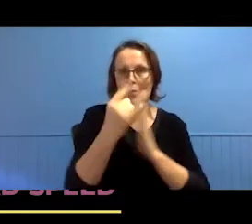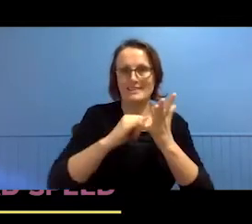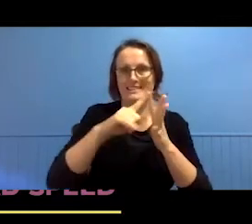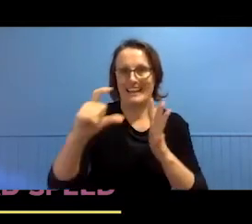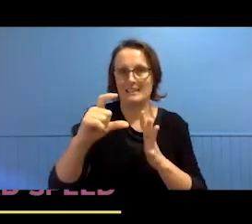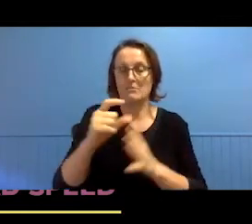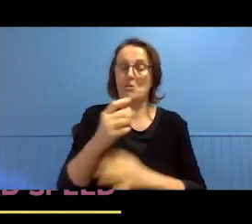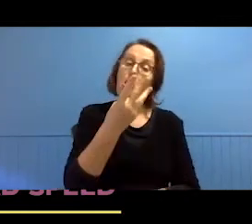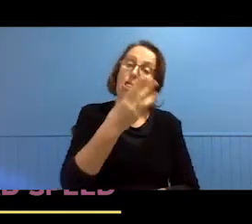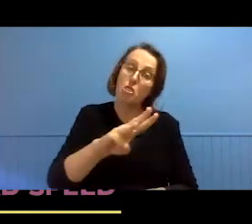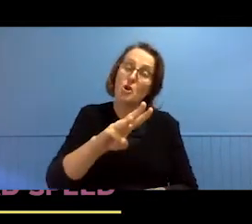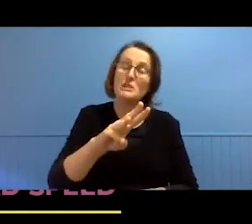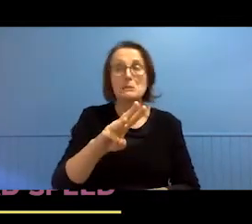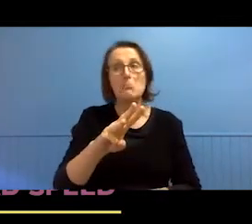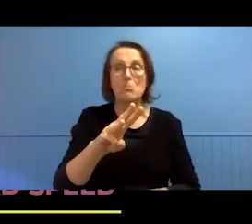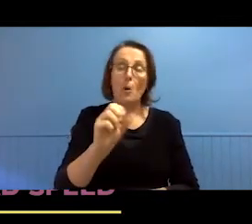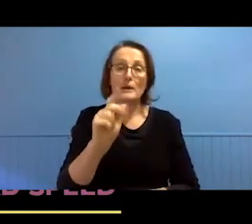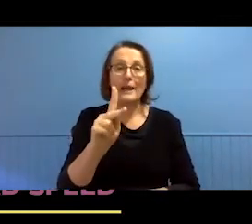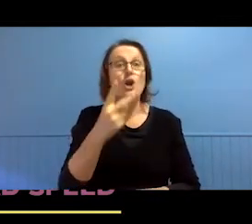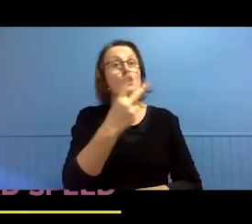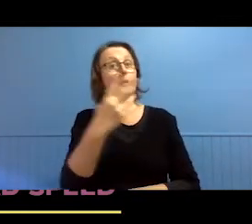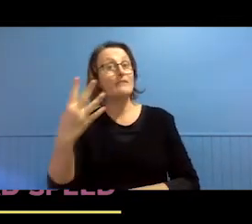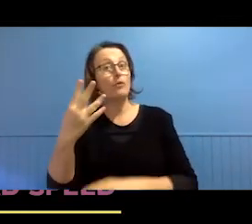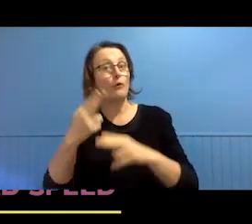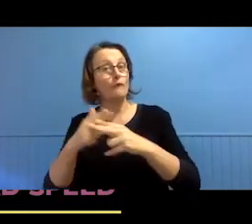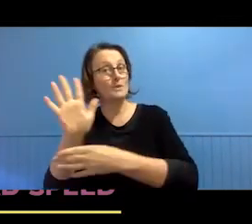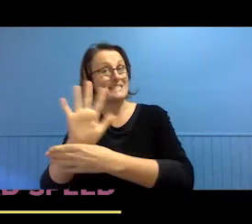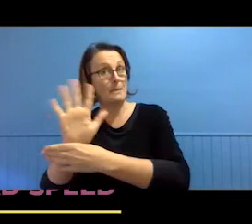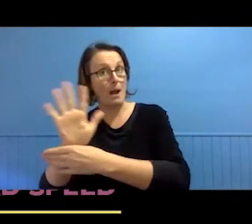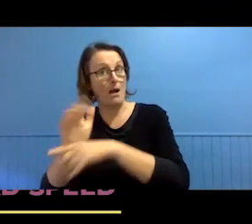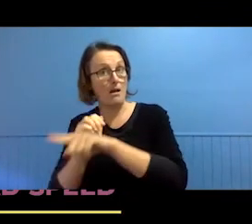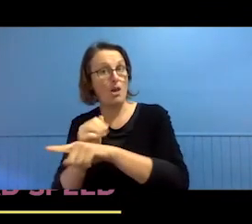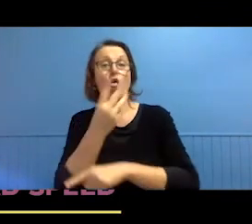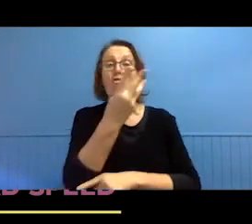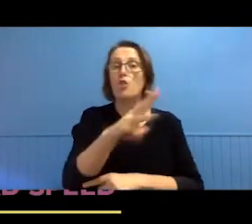24 is standard cinema. Up to 30 is about normal for an online stream.